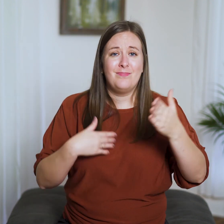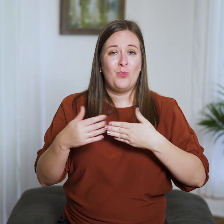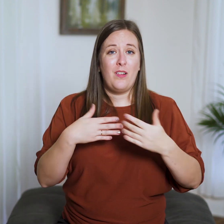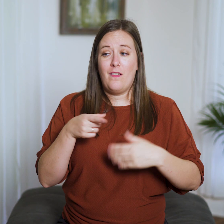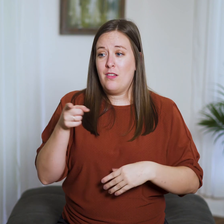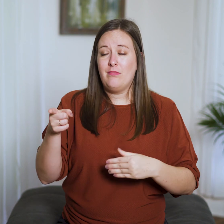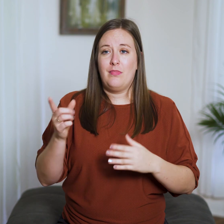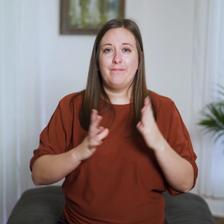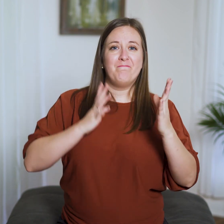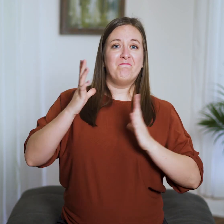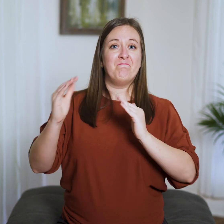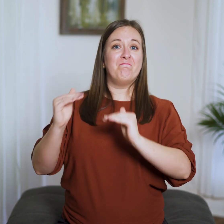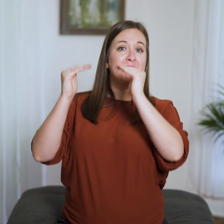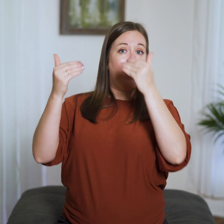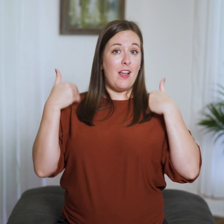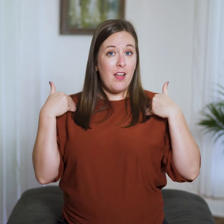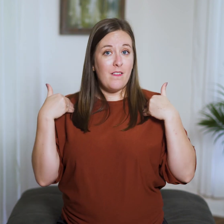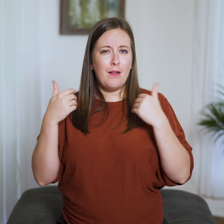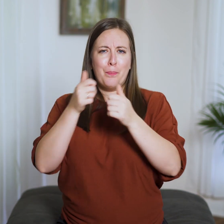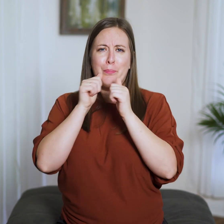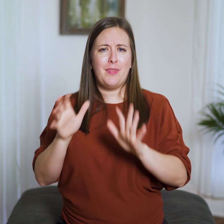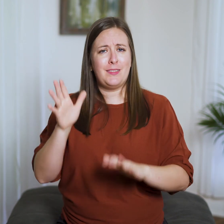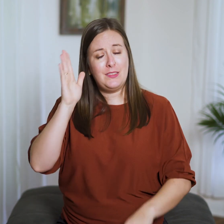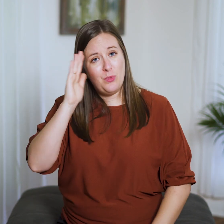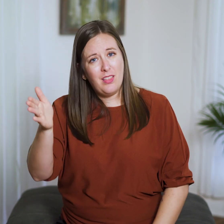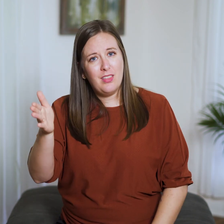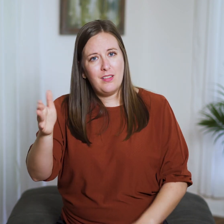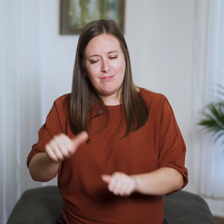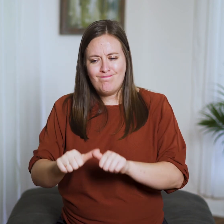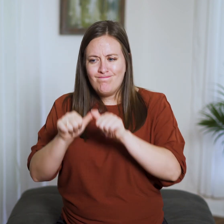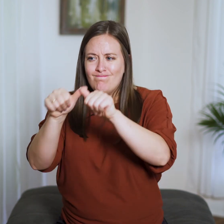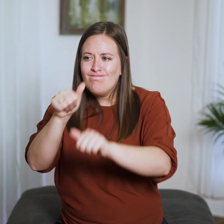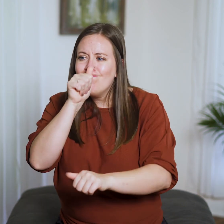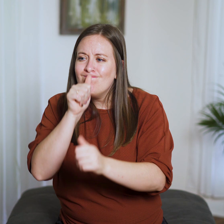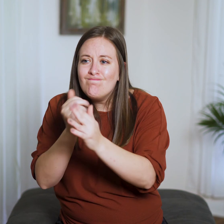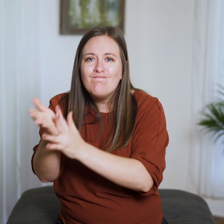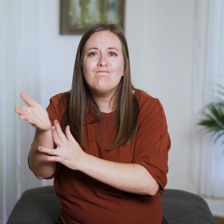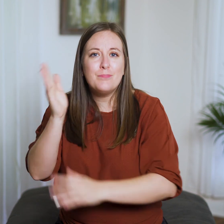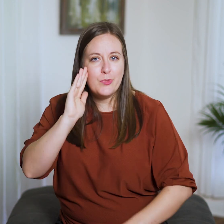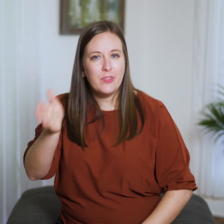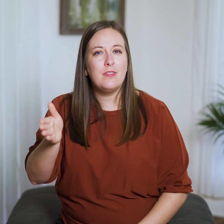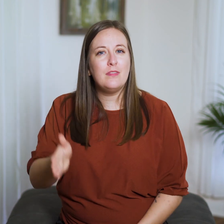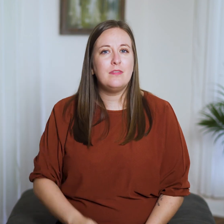what the upright have is blessed and will endure.